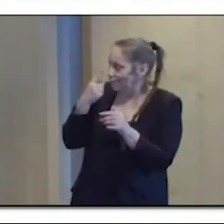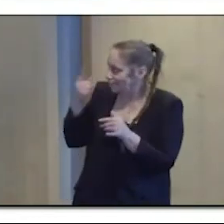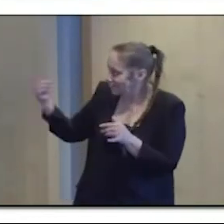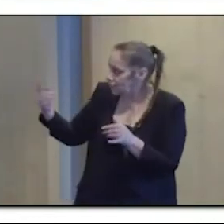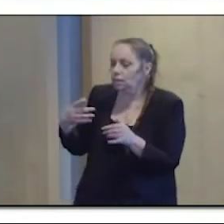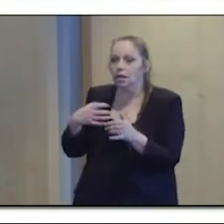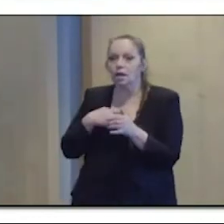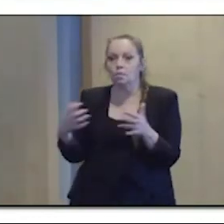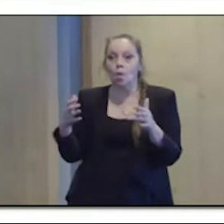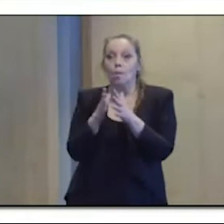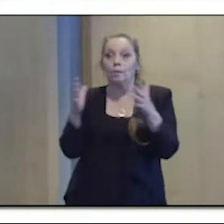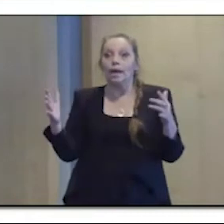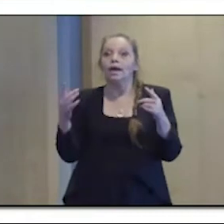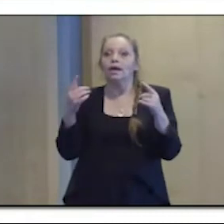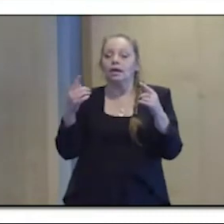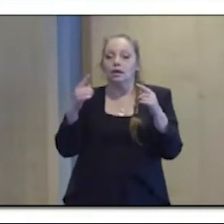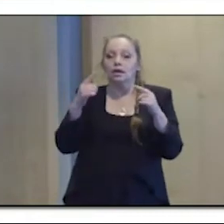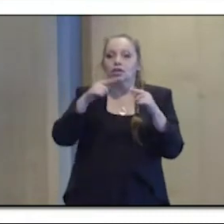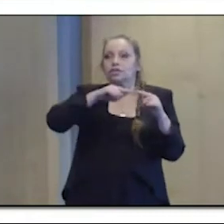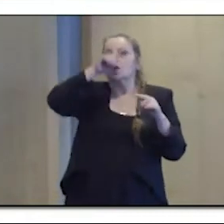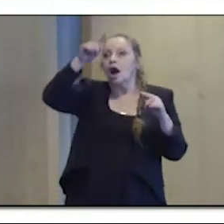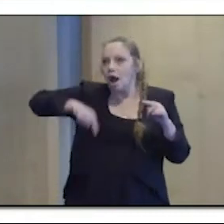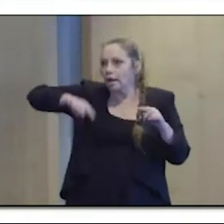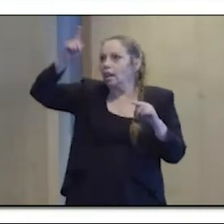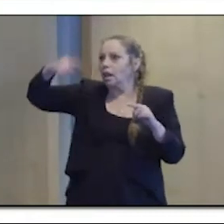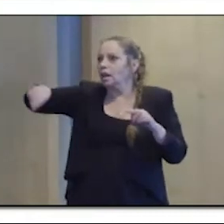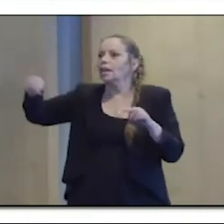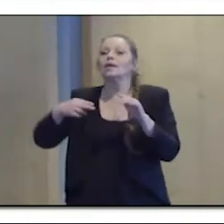the northern hemisphere and that's just because there's more land in the northern hemisphere,